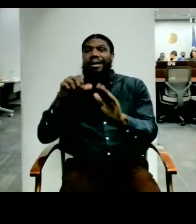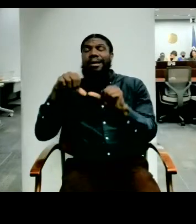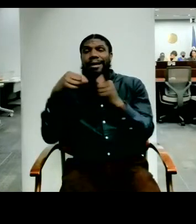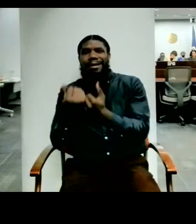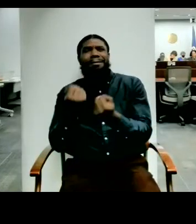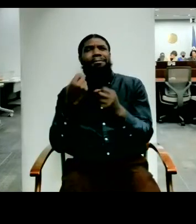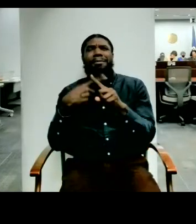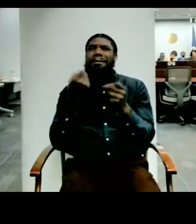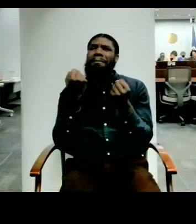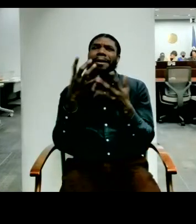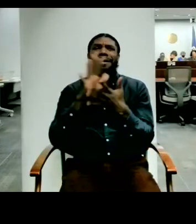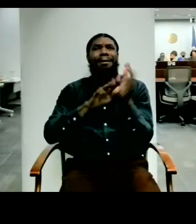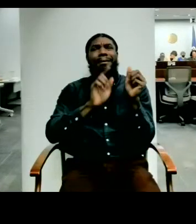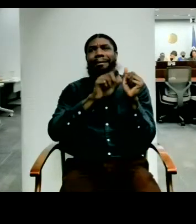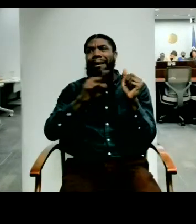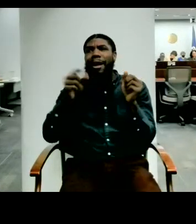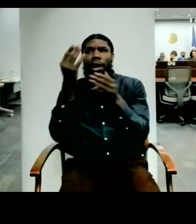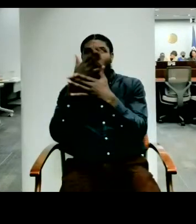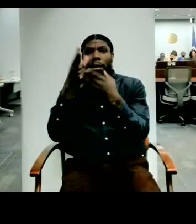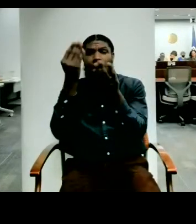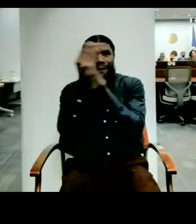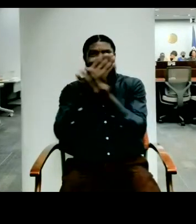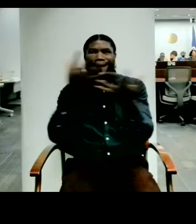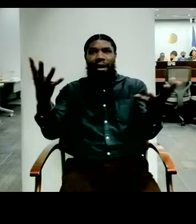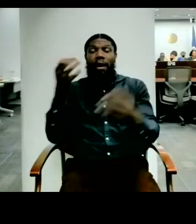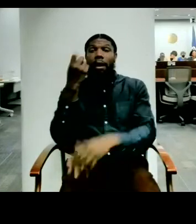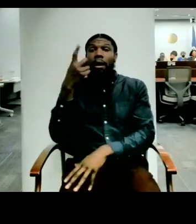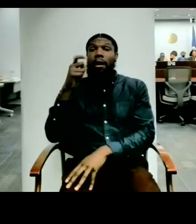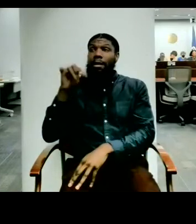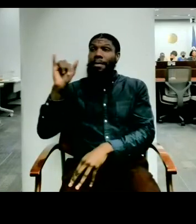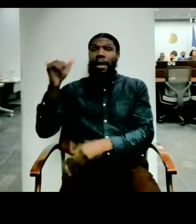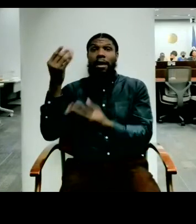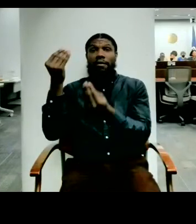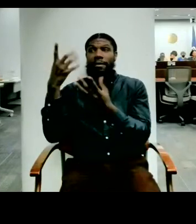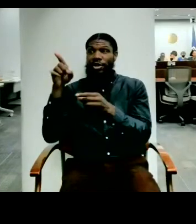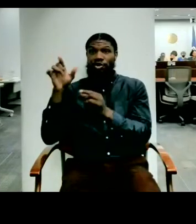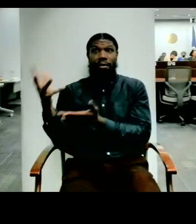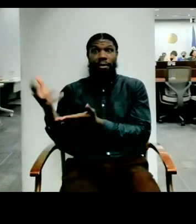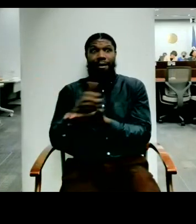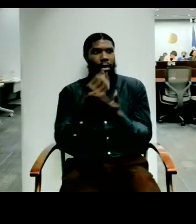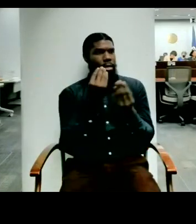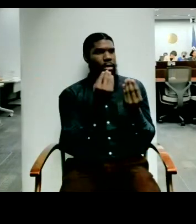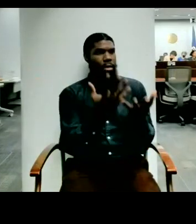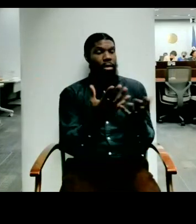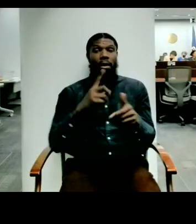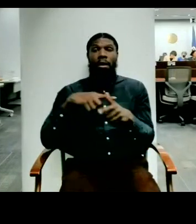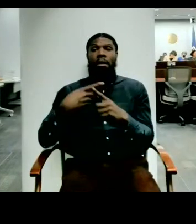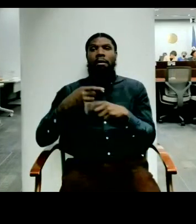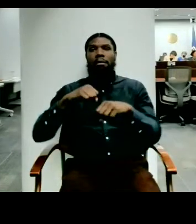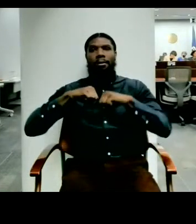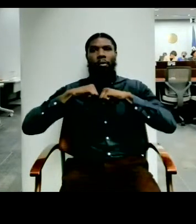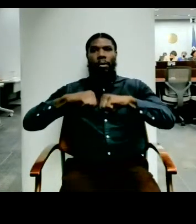So that effectively and once it leaves here then the protections on the data are much lower